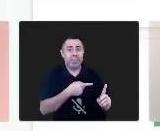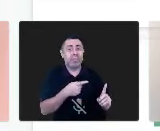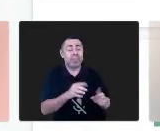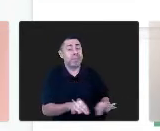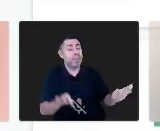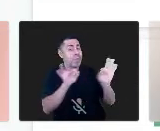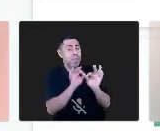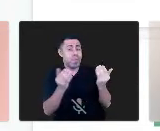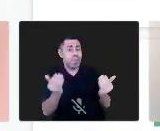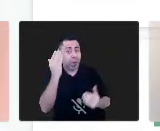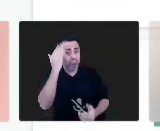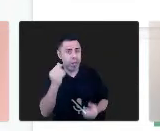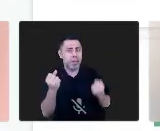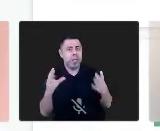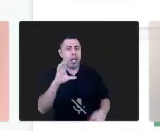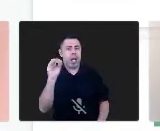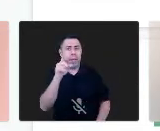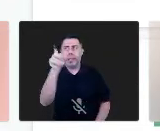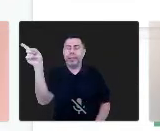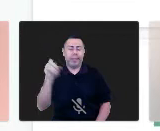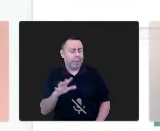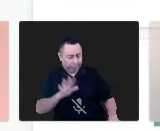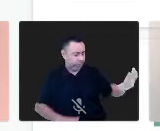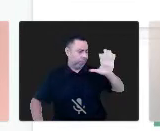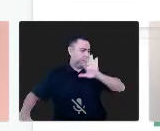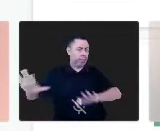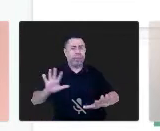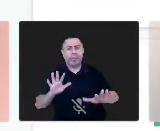right they're going through changes dealing with remote hiring and remote interviewing so